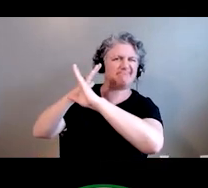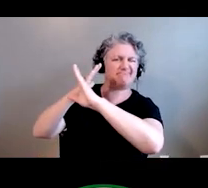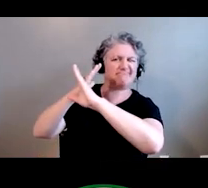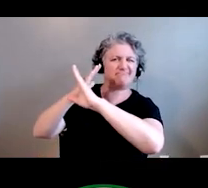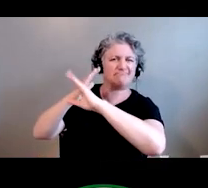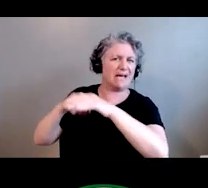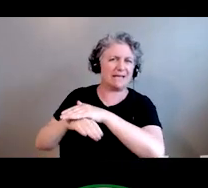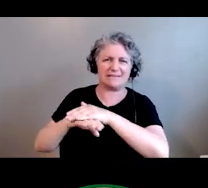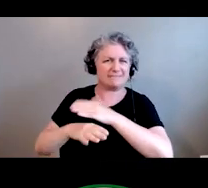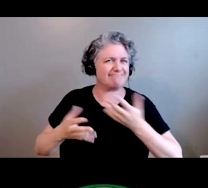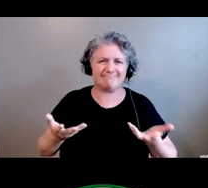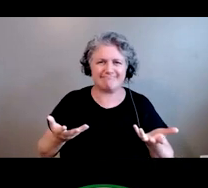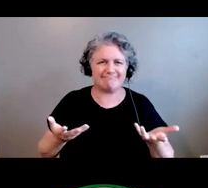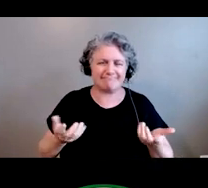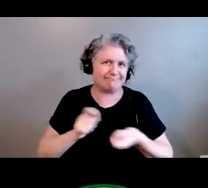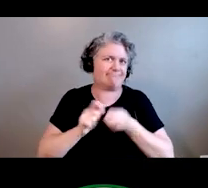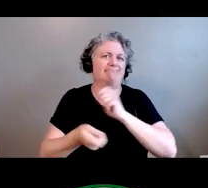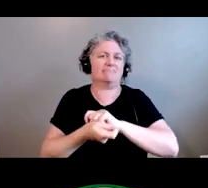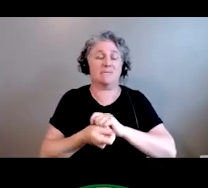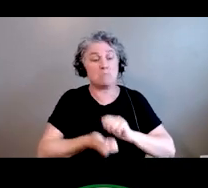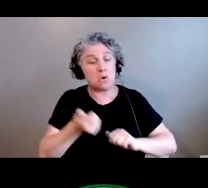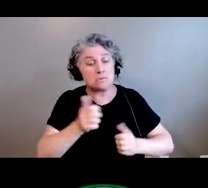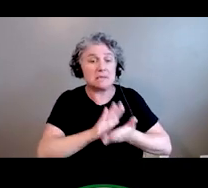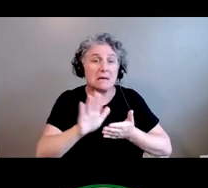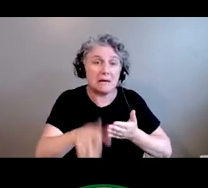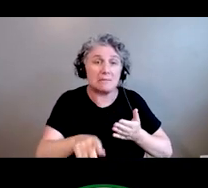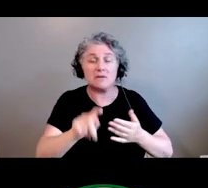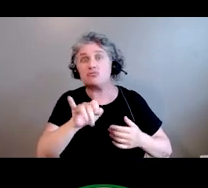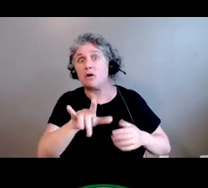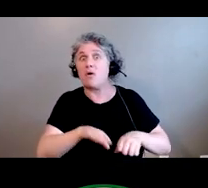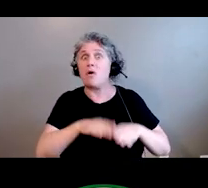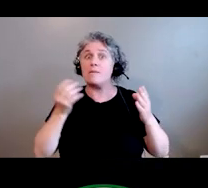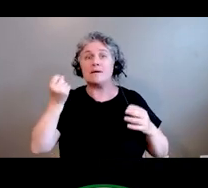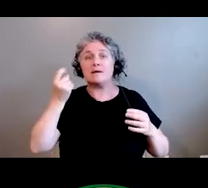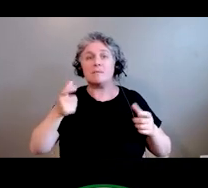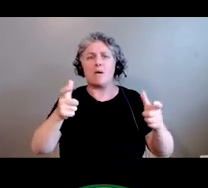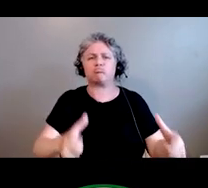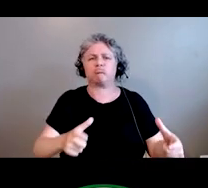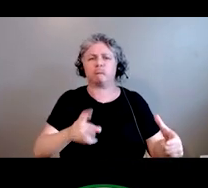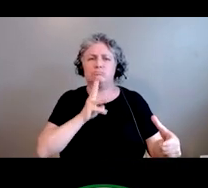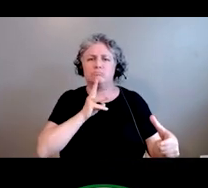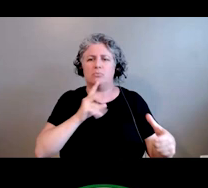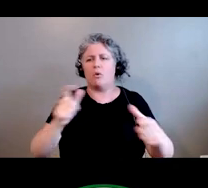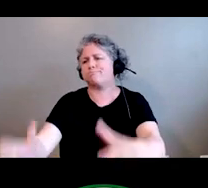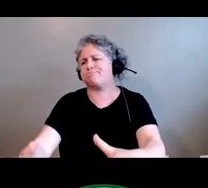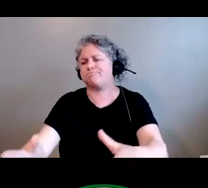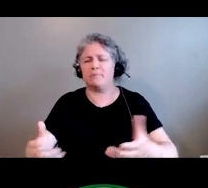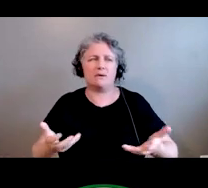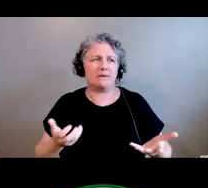And, or where the trails good enough to use, but now it's an uneven surface.